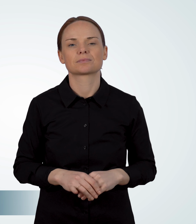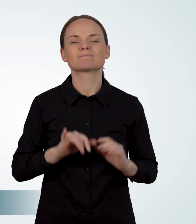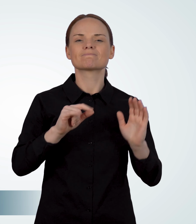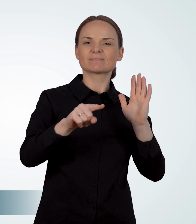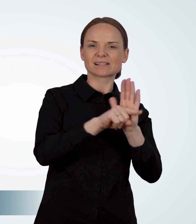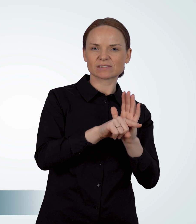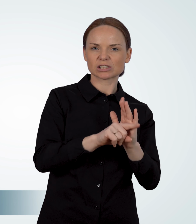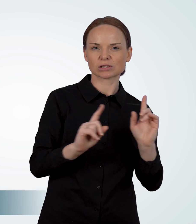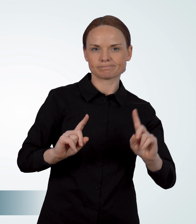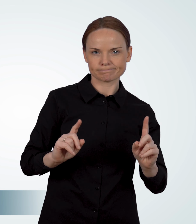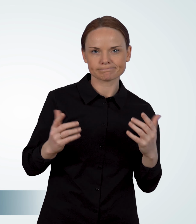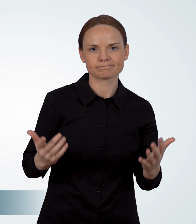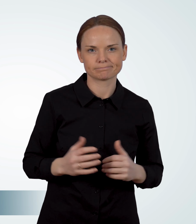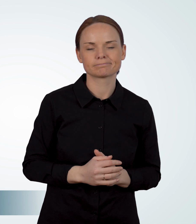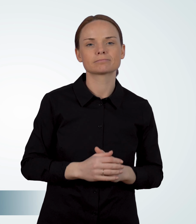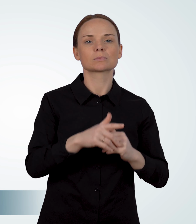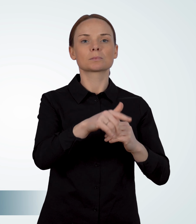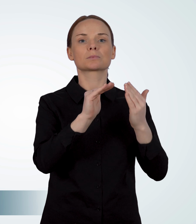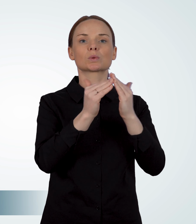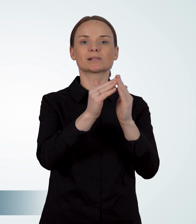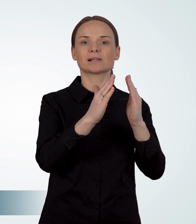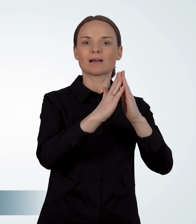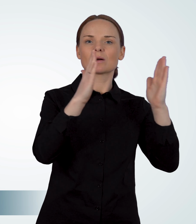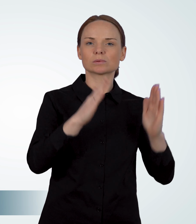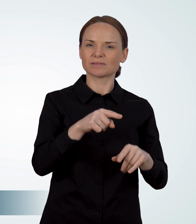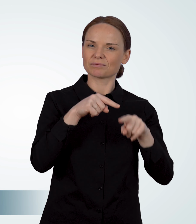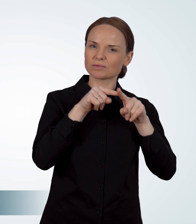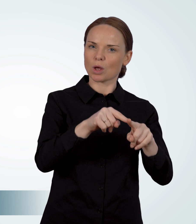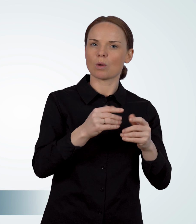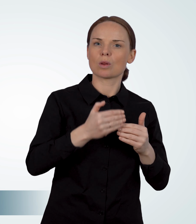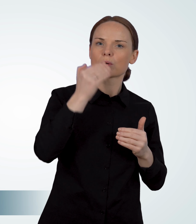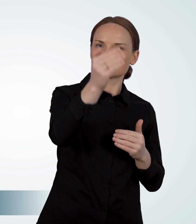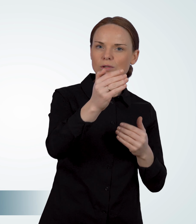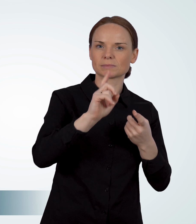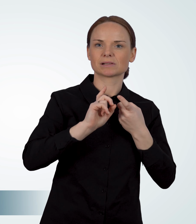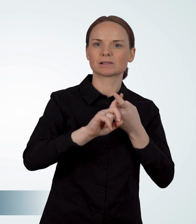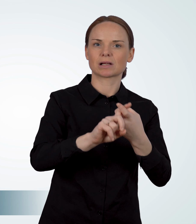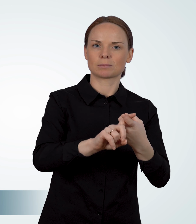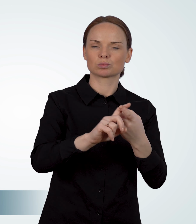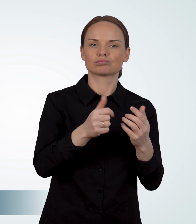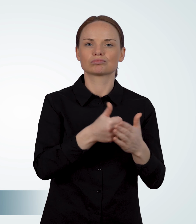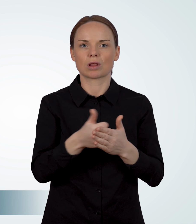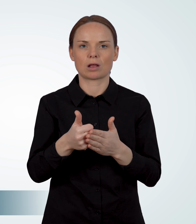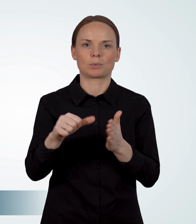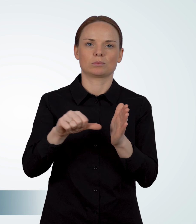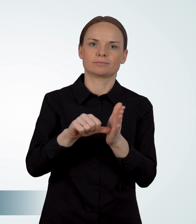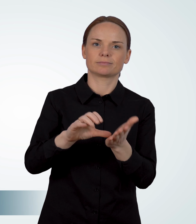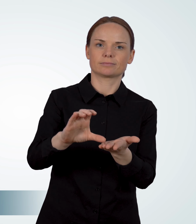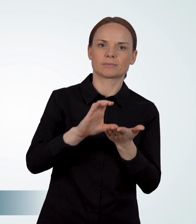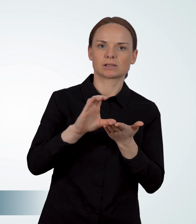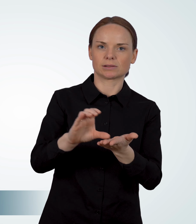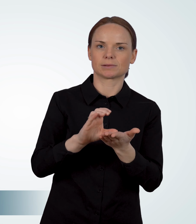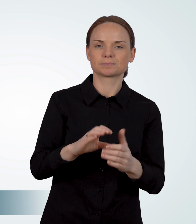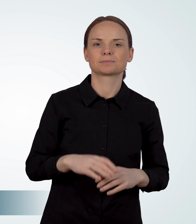Against these advantages: • community housing depends on long-term sustainable and reliable funding